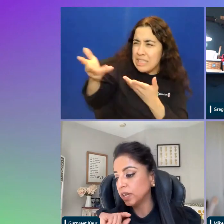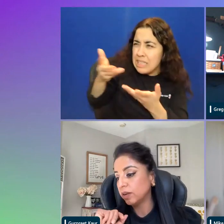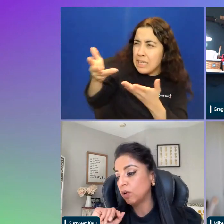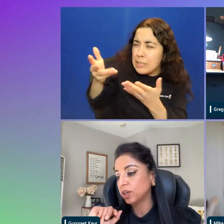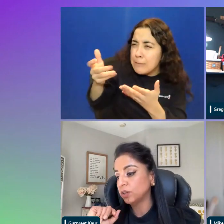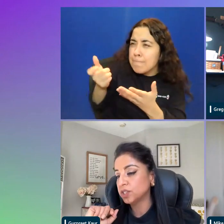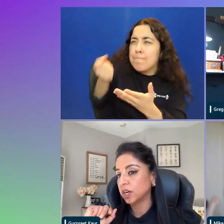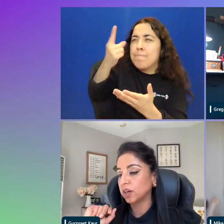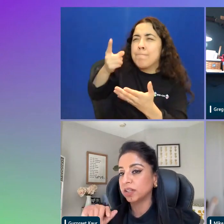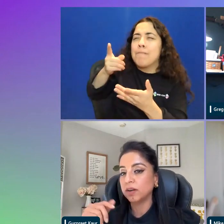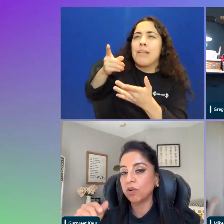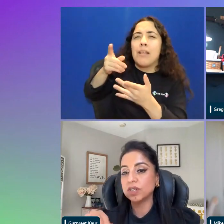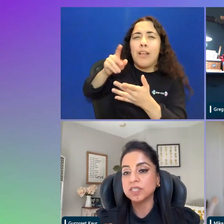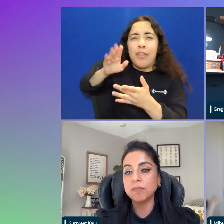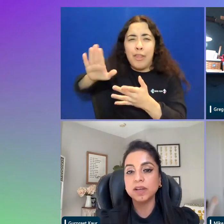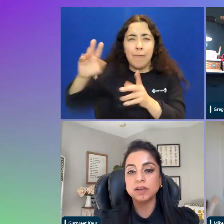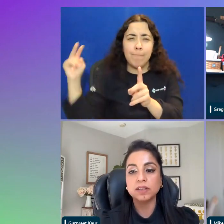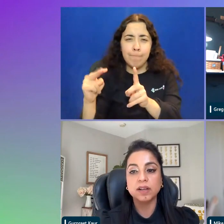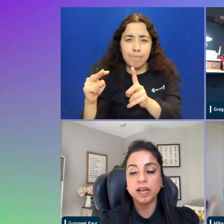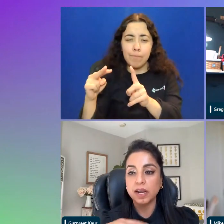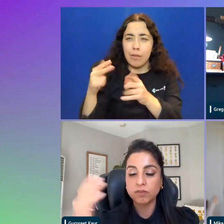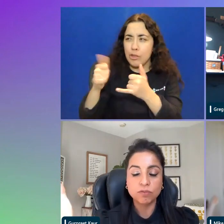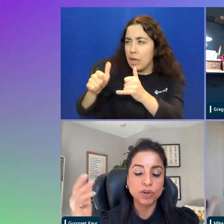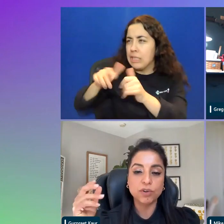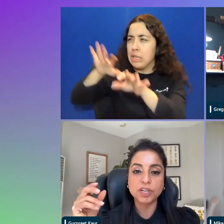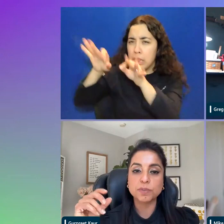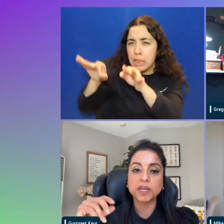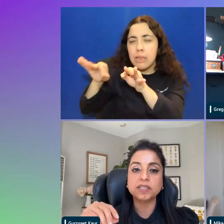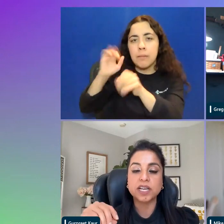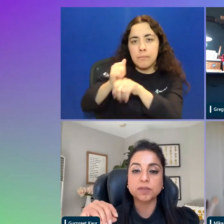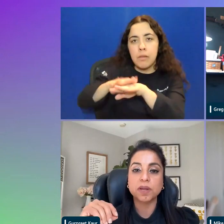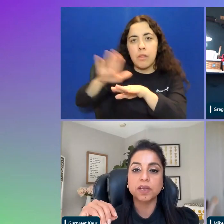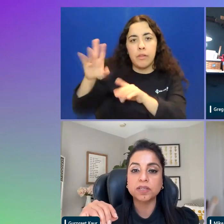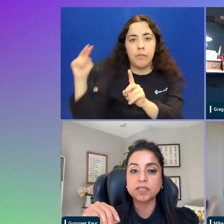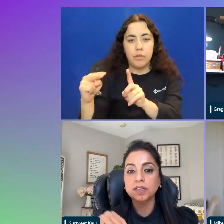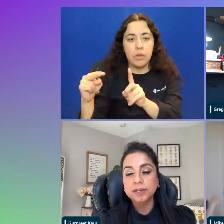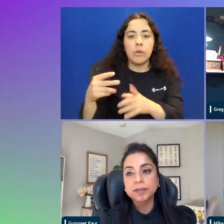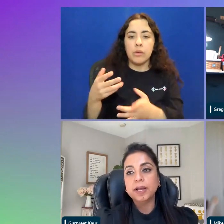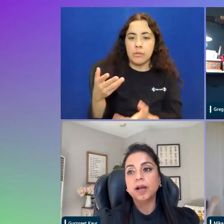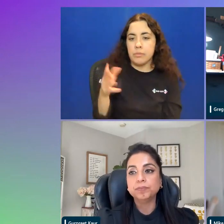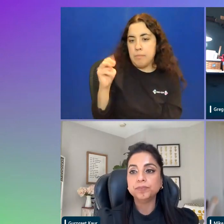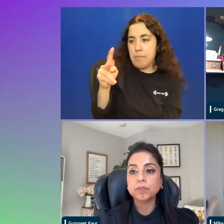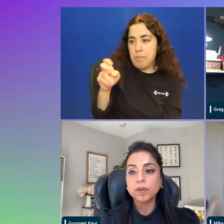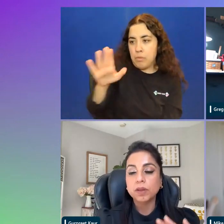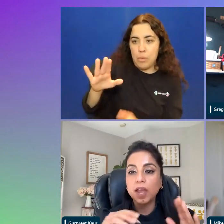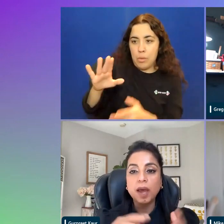written down that I wanted to share and then want to see my kind of what your experience has been is, um, and pithy